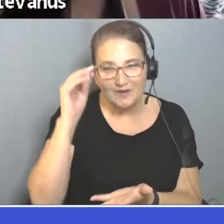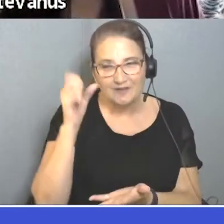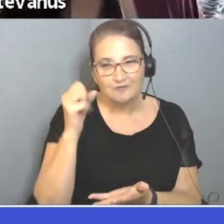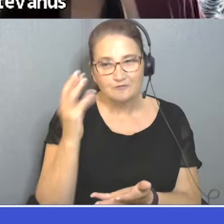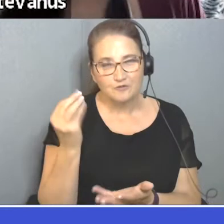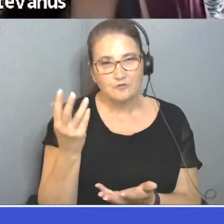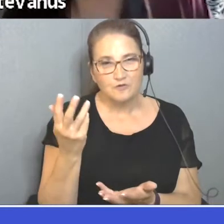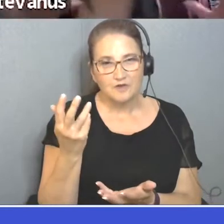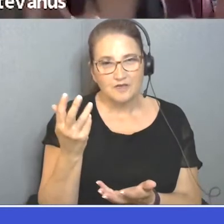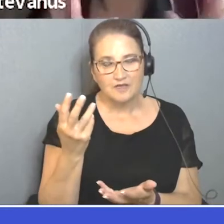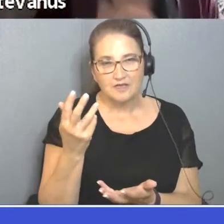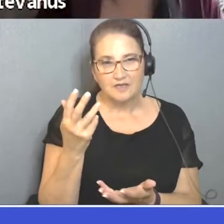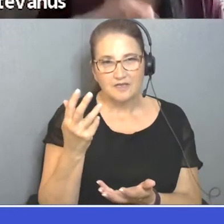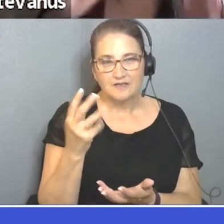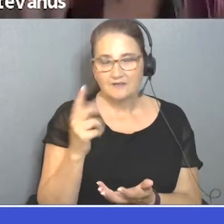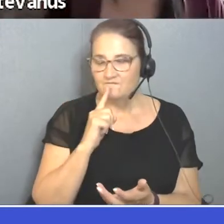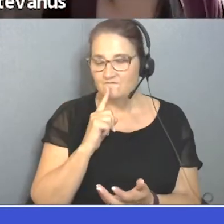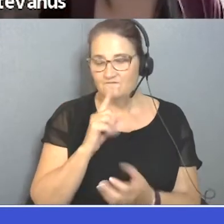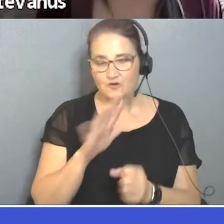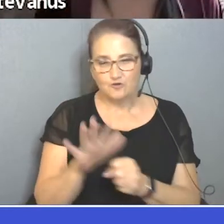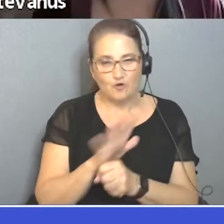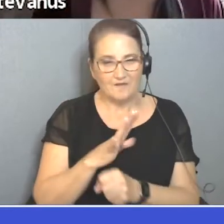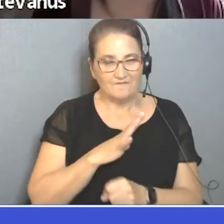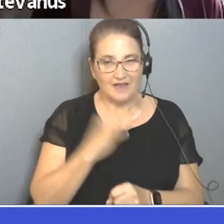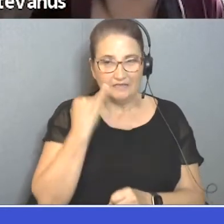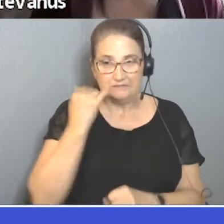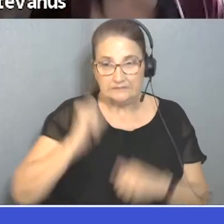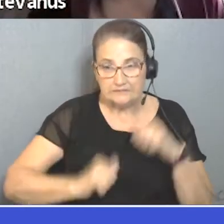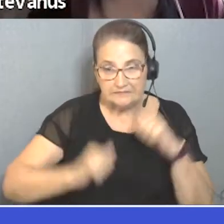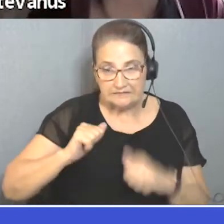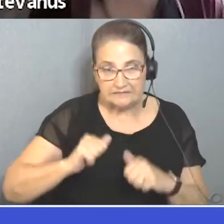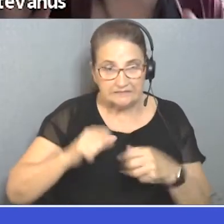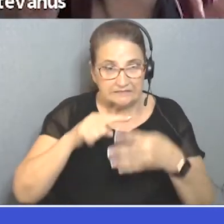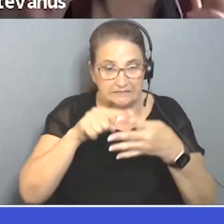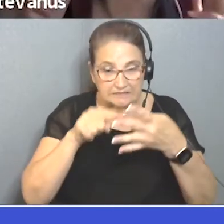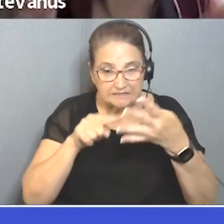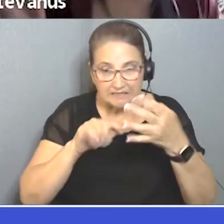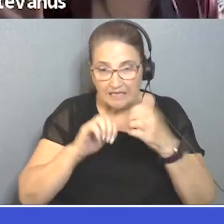So it is totally fine if you are not quite sure how to answer all the